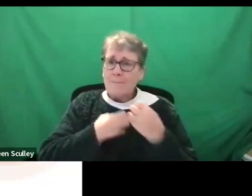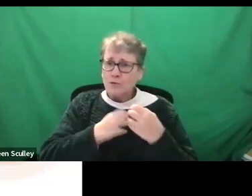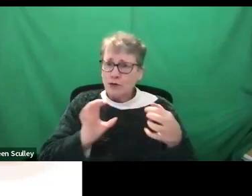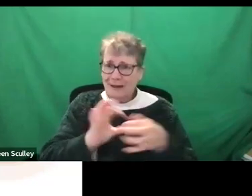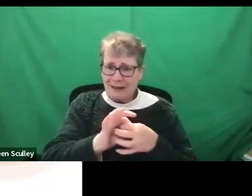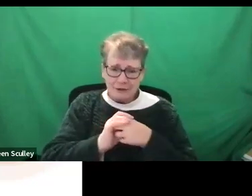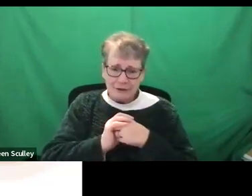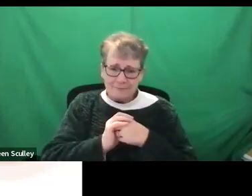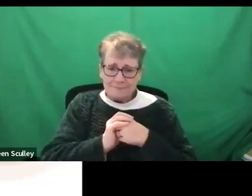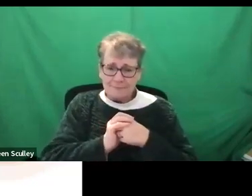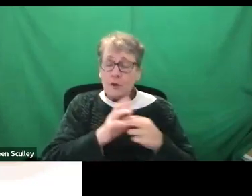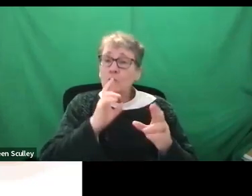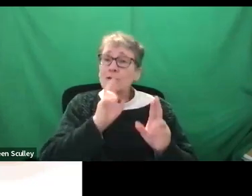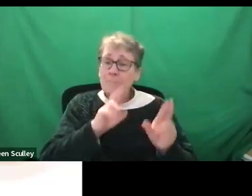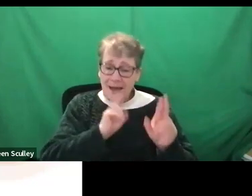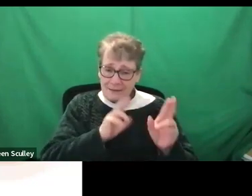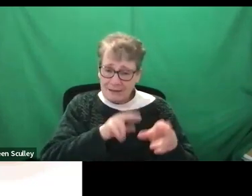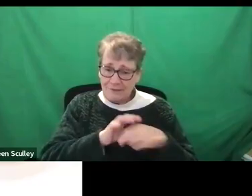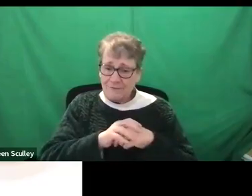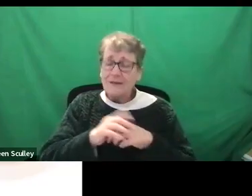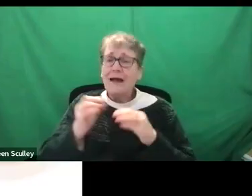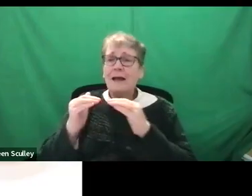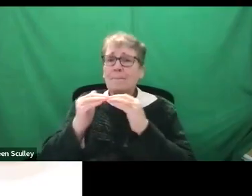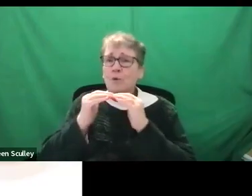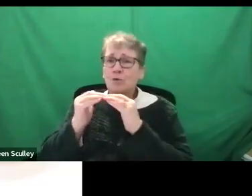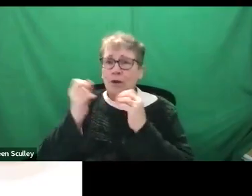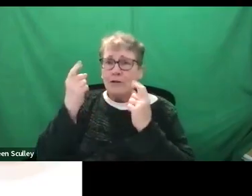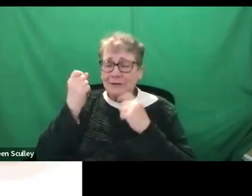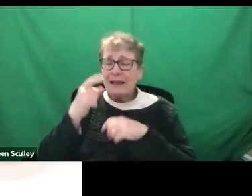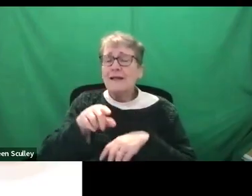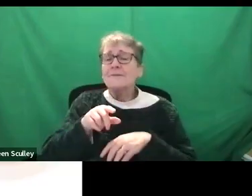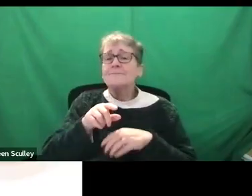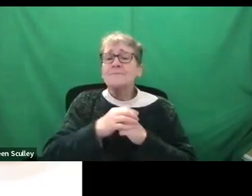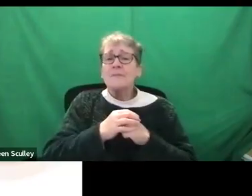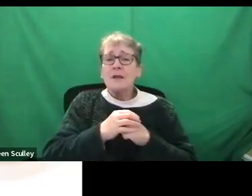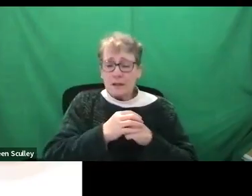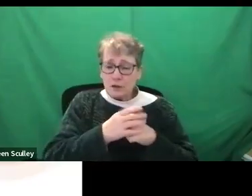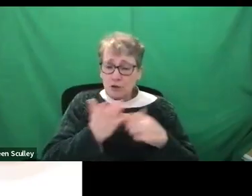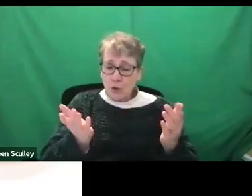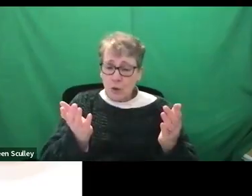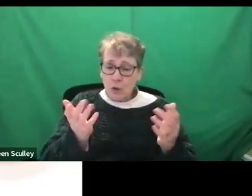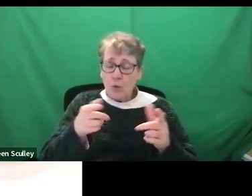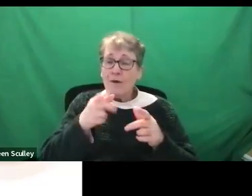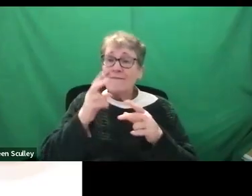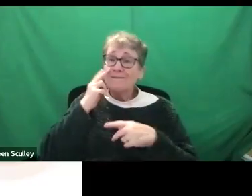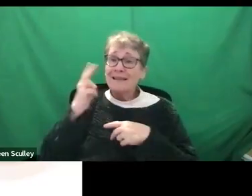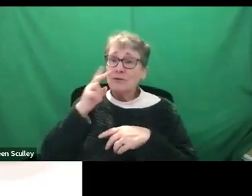They need linguistic competence and support. They need mutual understanding.